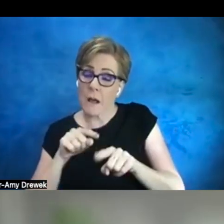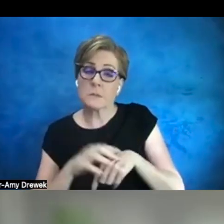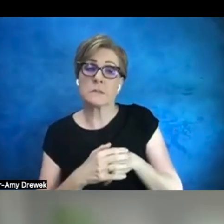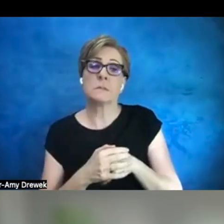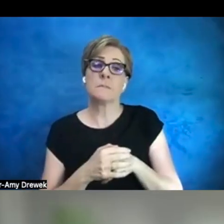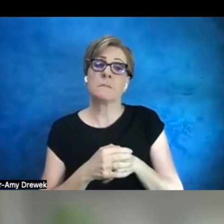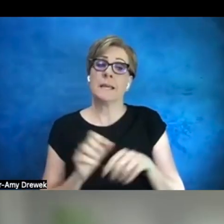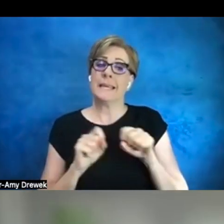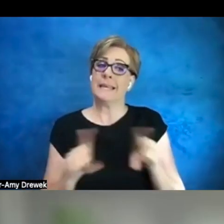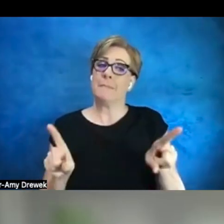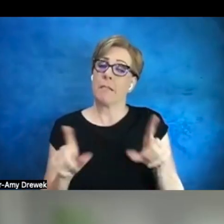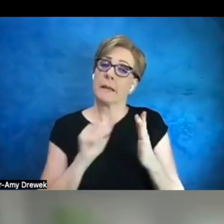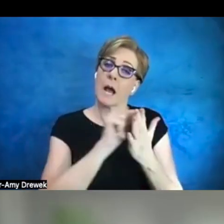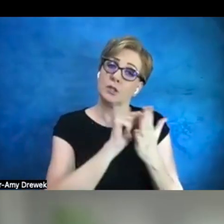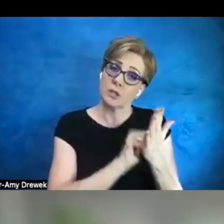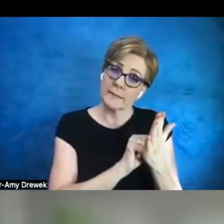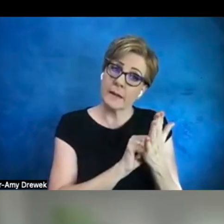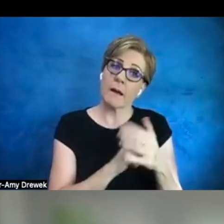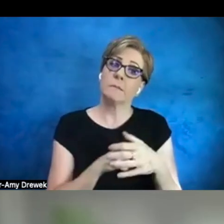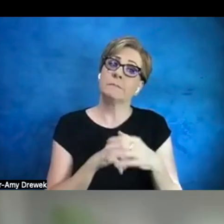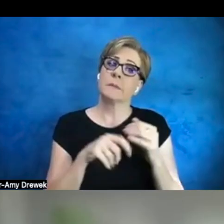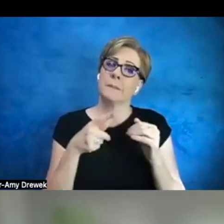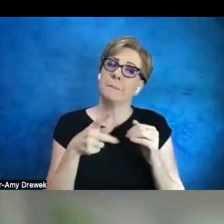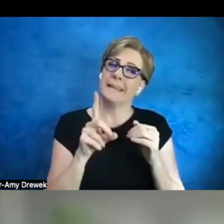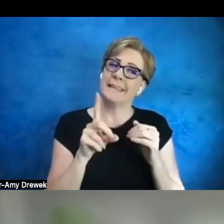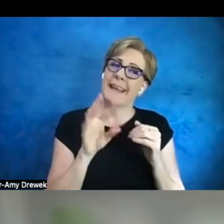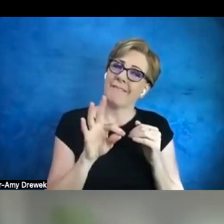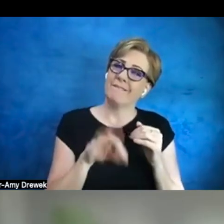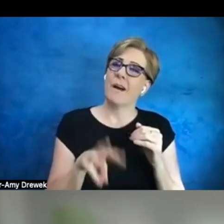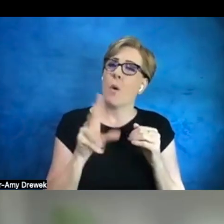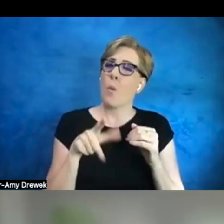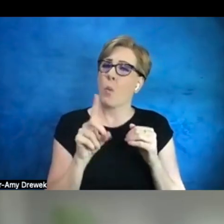Word docs in advance. So there are some differences, but also a lot of similarities